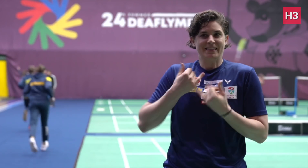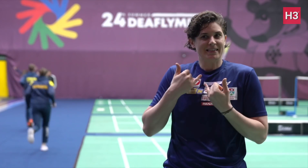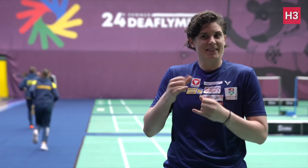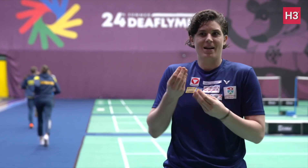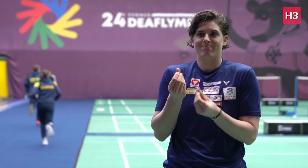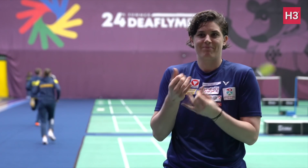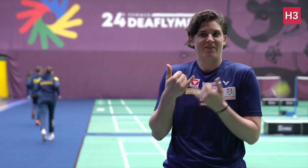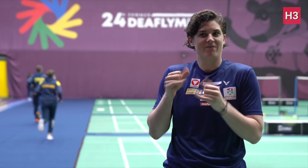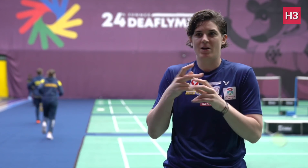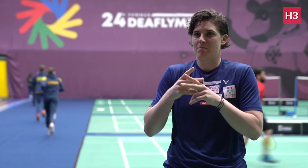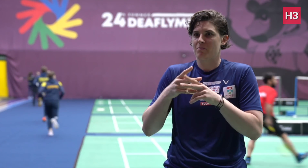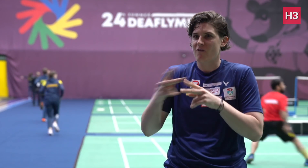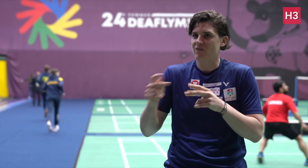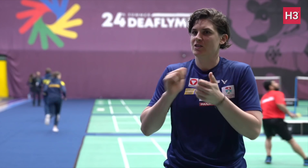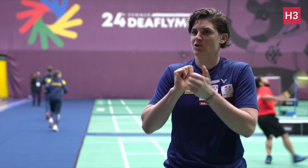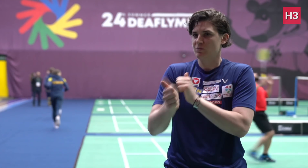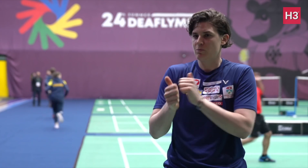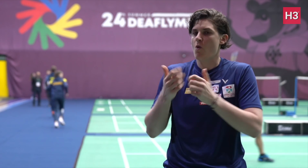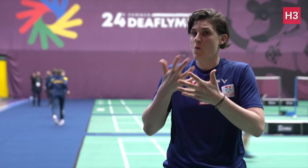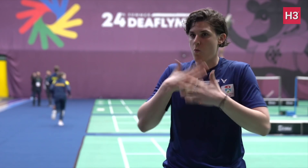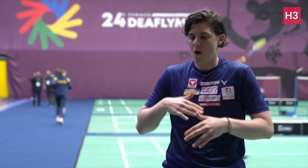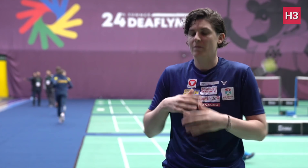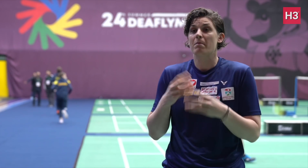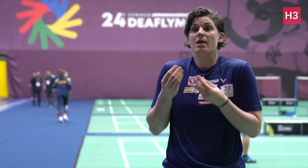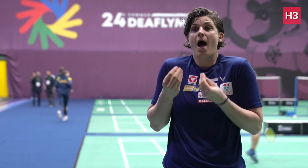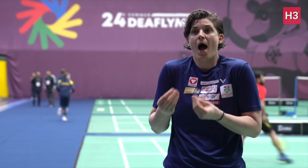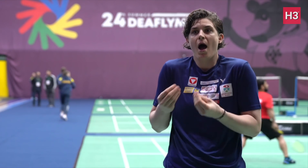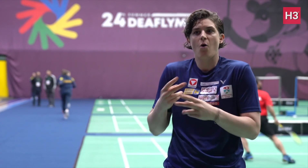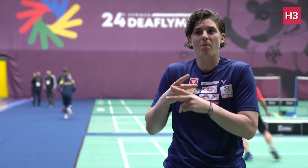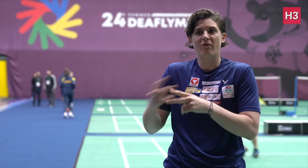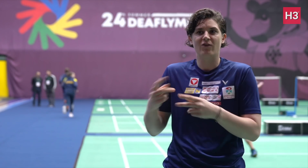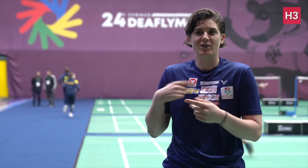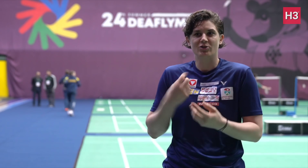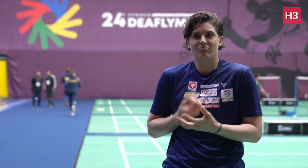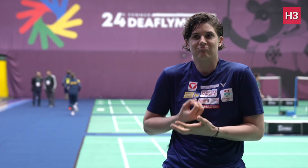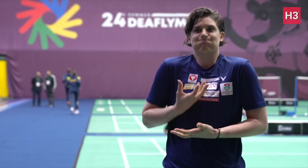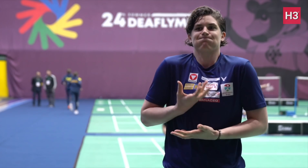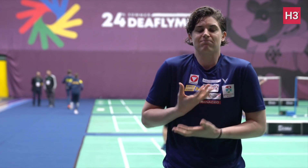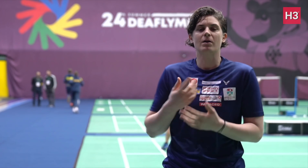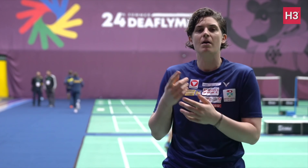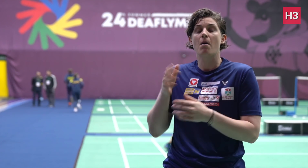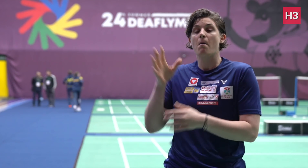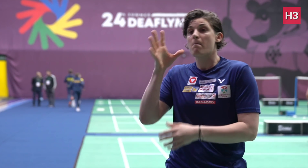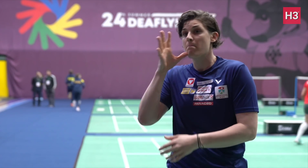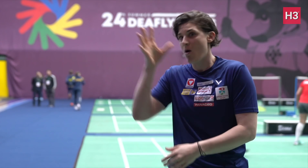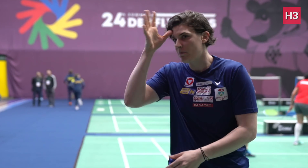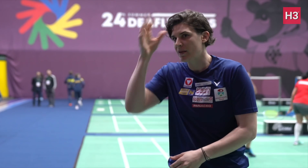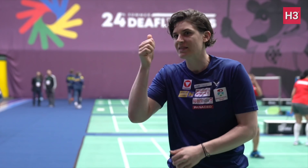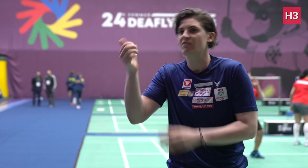I became interested in becoming a professional player, but I wasn’t sure how. I asked my parents,